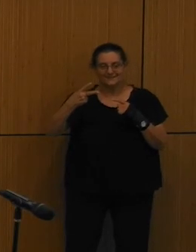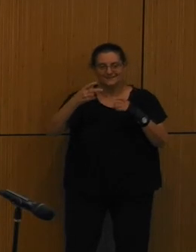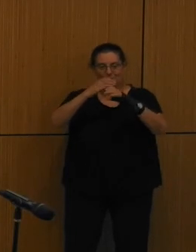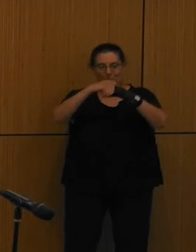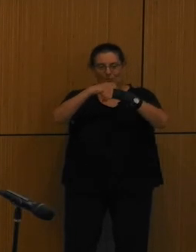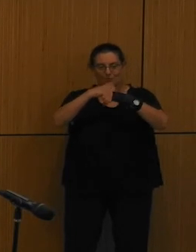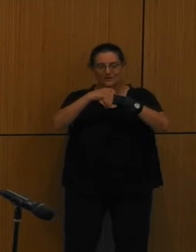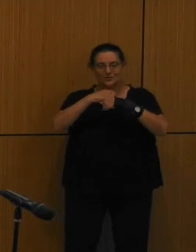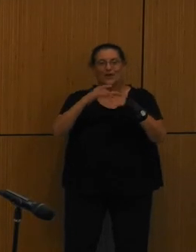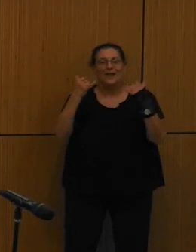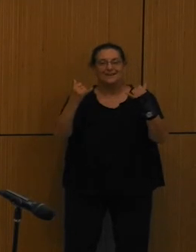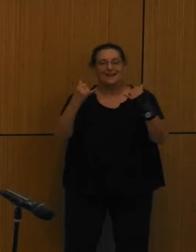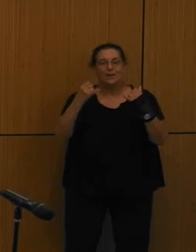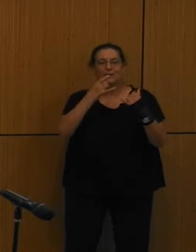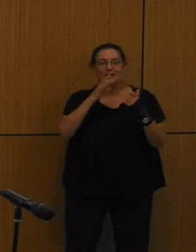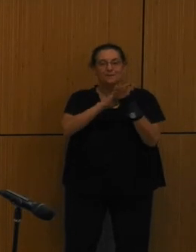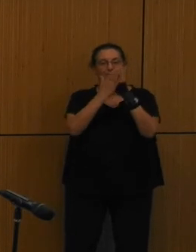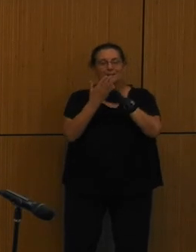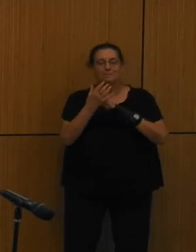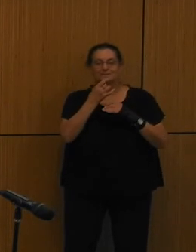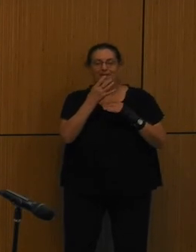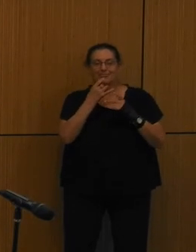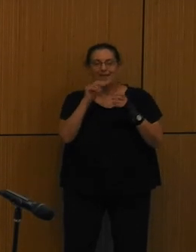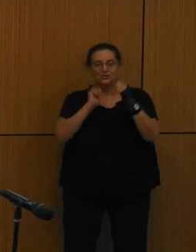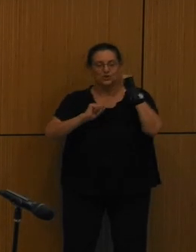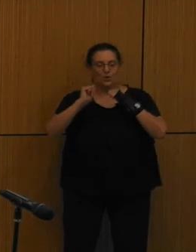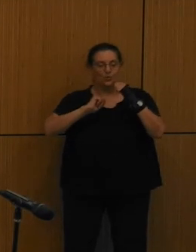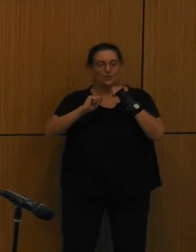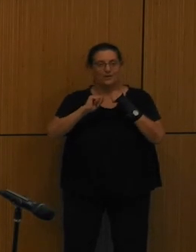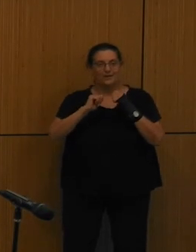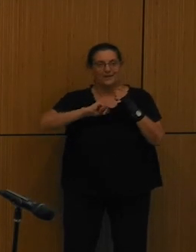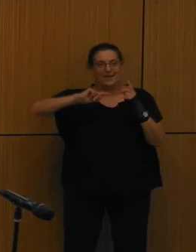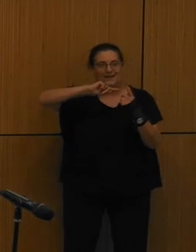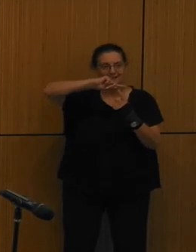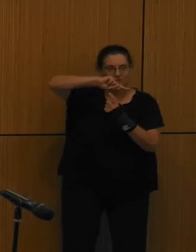And, you know, as you spin this around, on the stage,